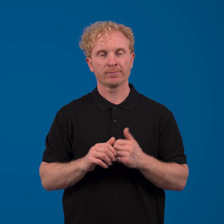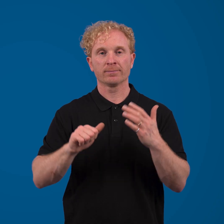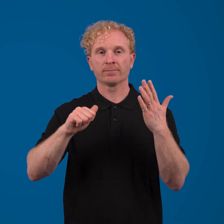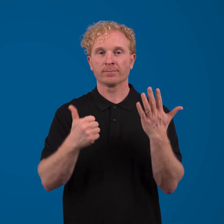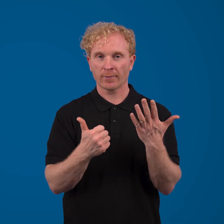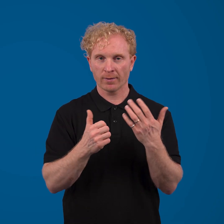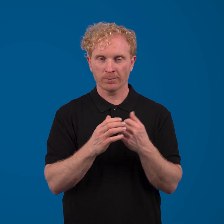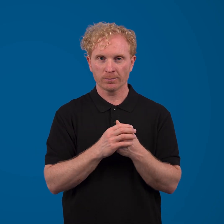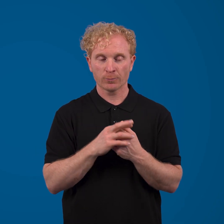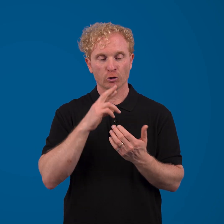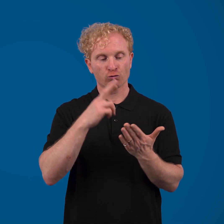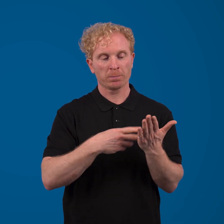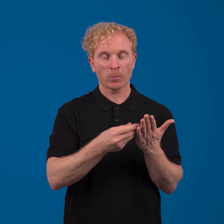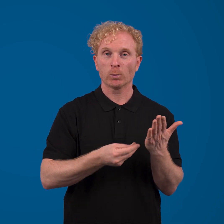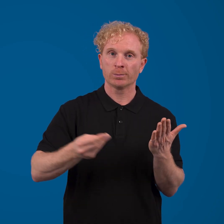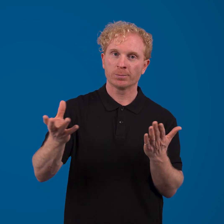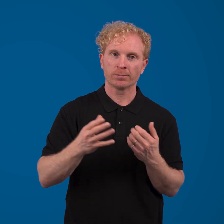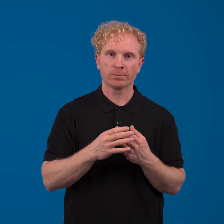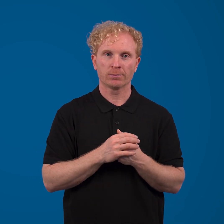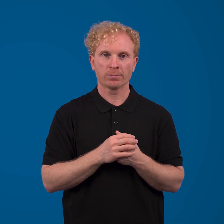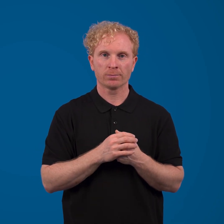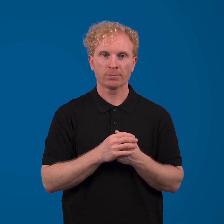Reporting